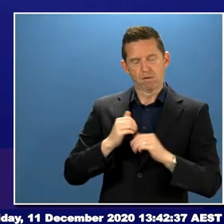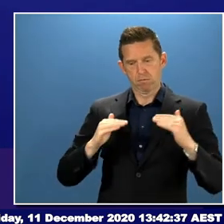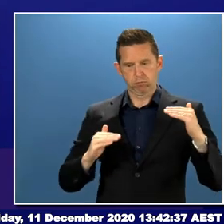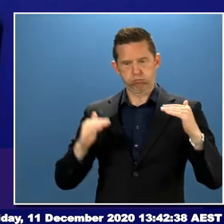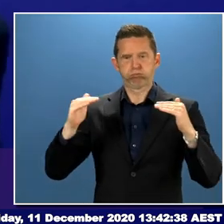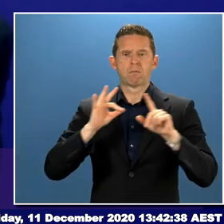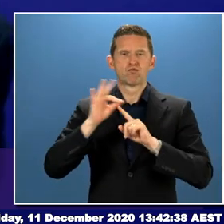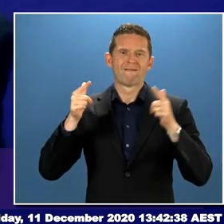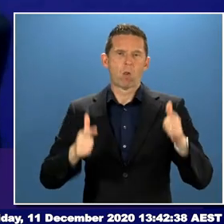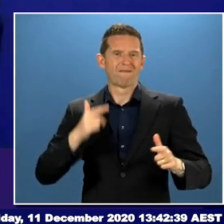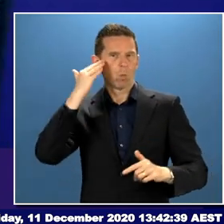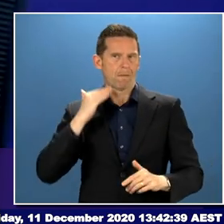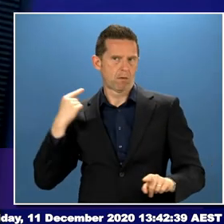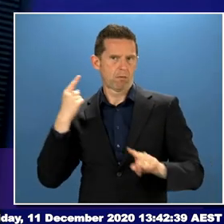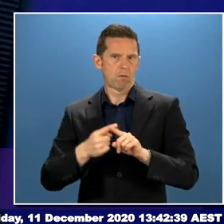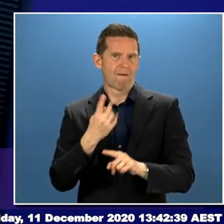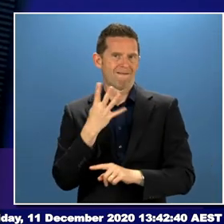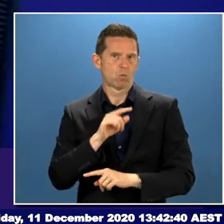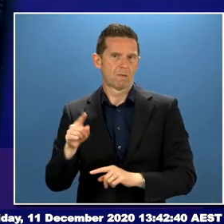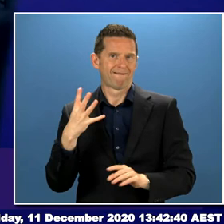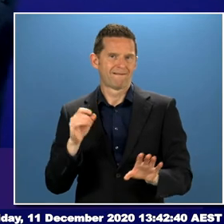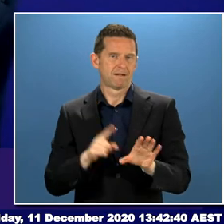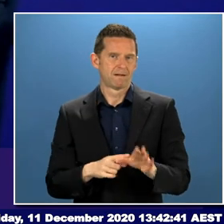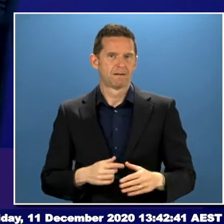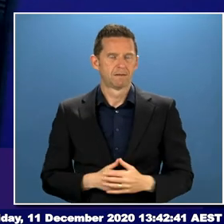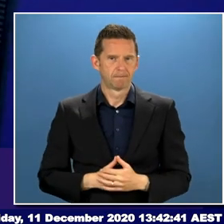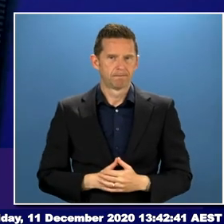The experiences during the COVID-19 pandemic are likely to bring about